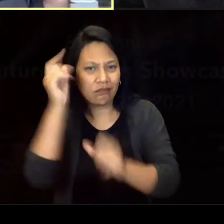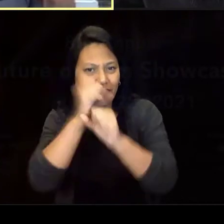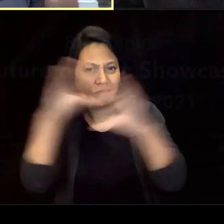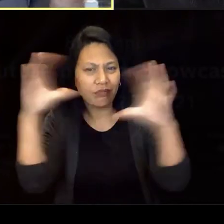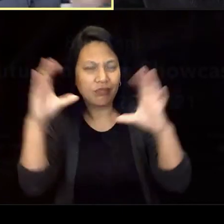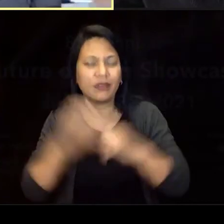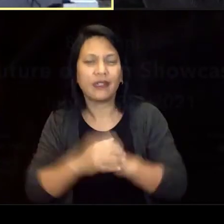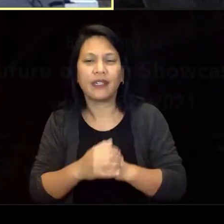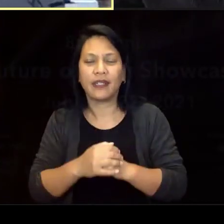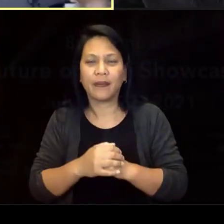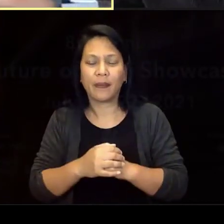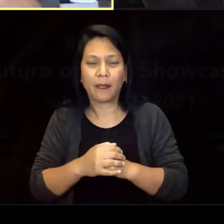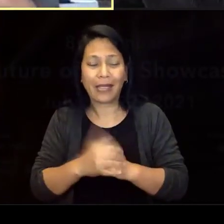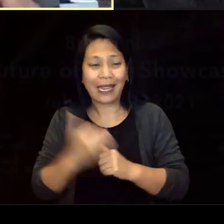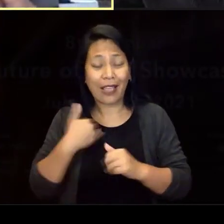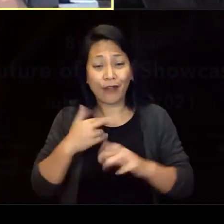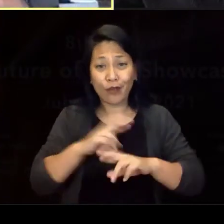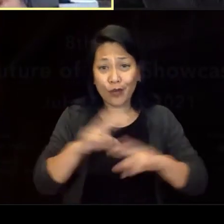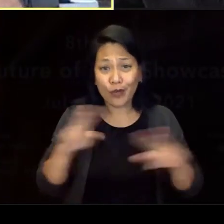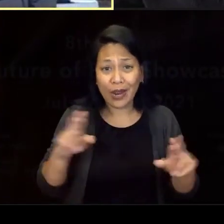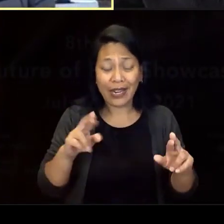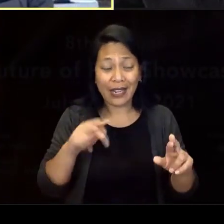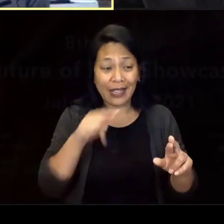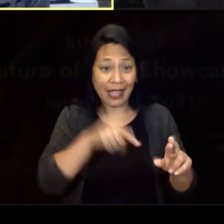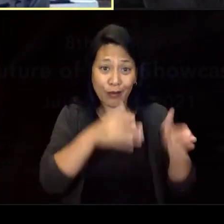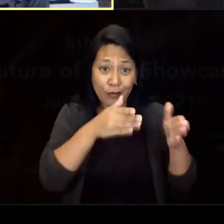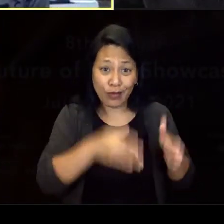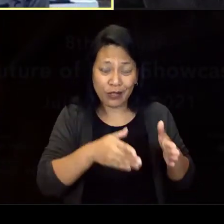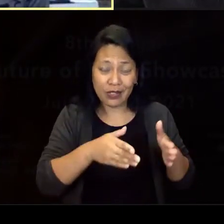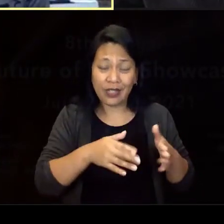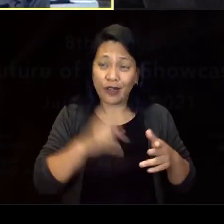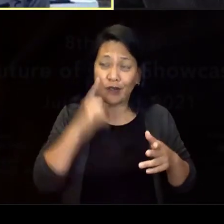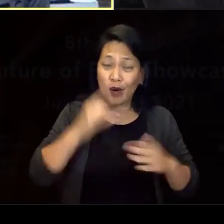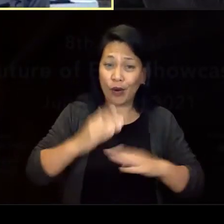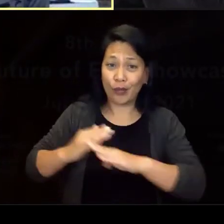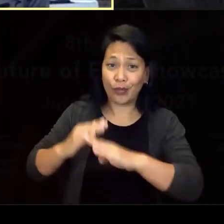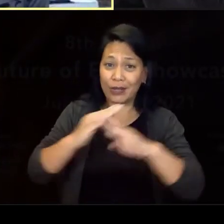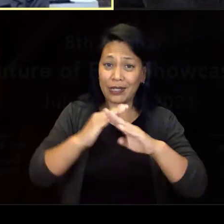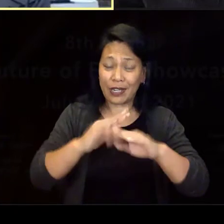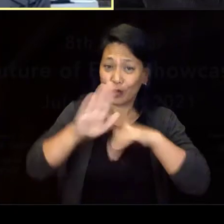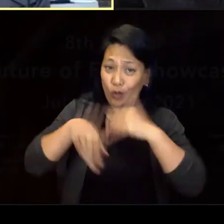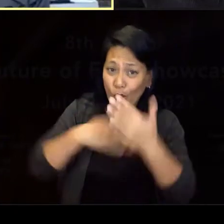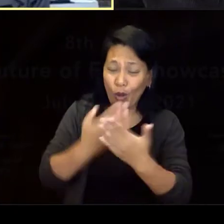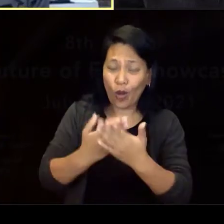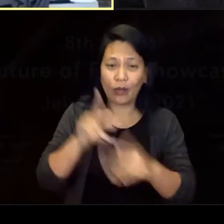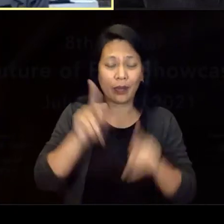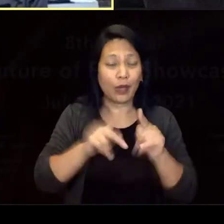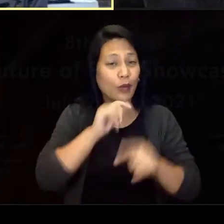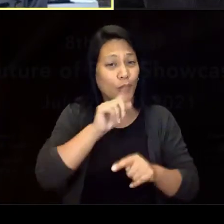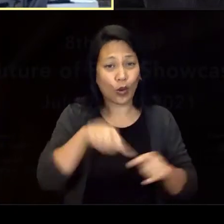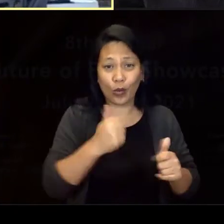having that person to kind of protect all of us is super, super lovely, because like, something's going to be,